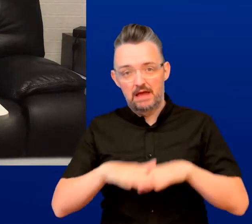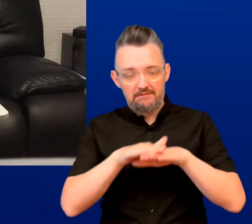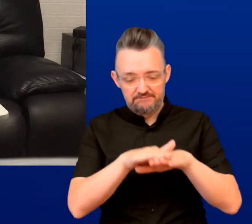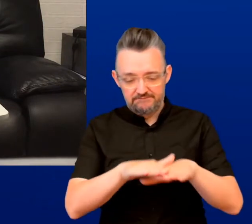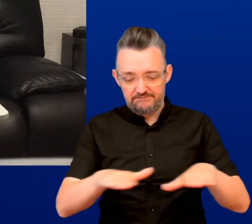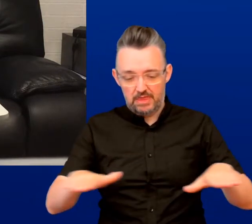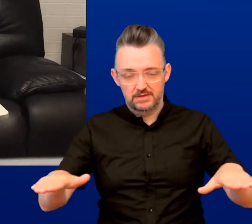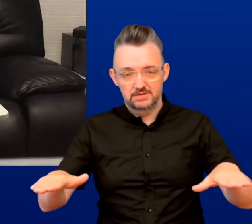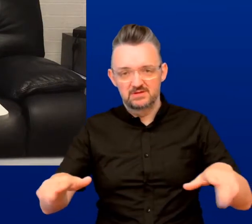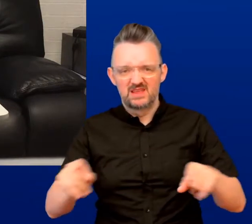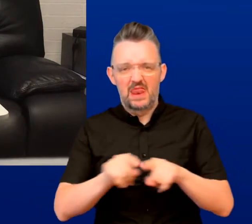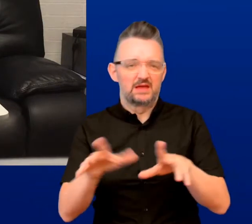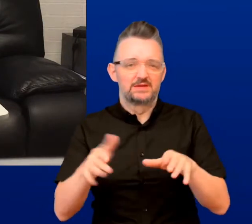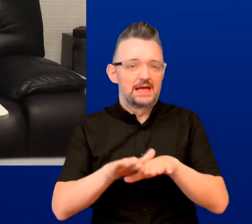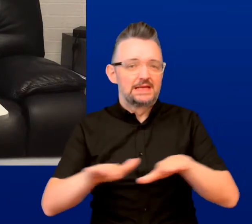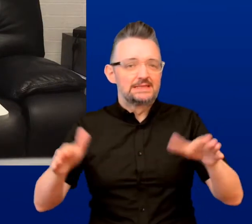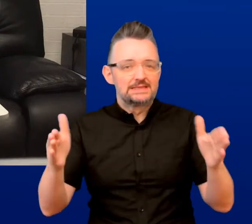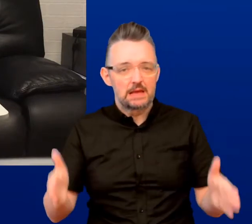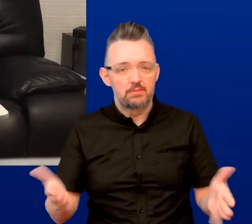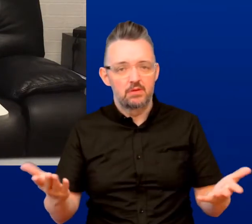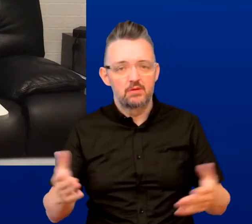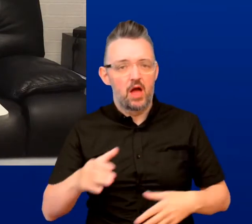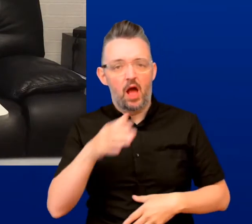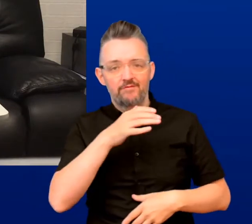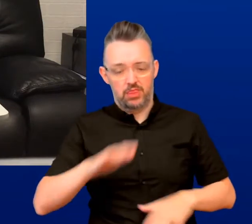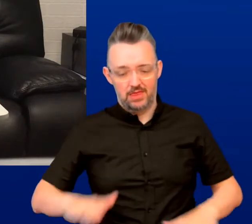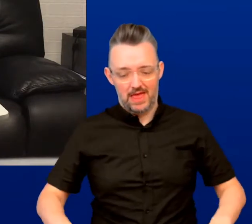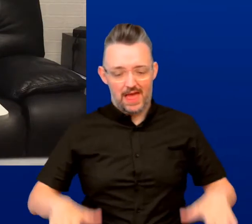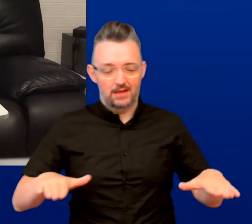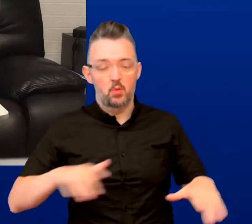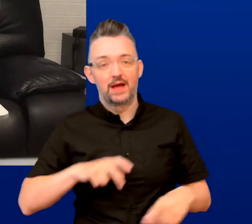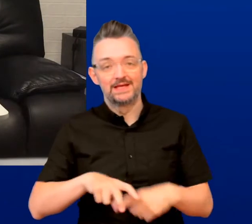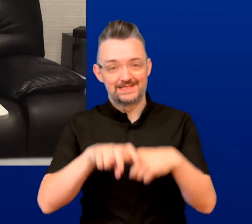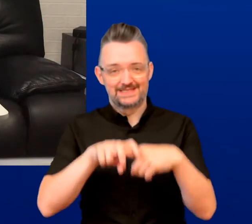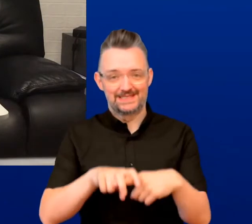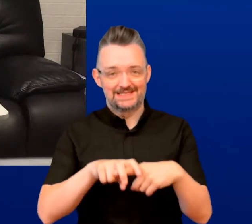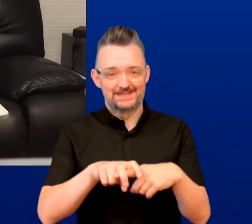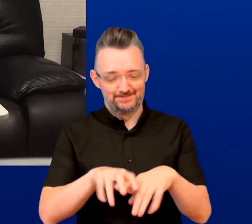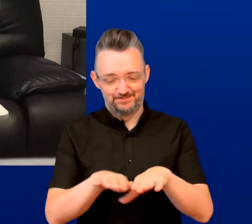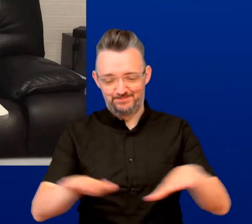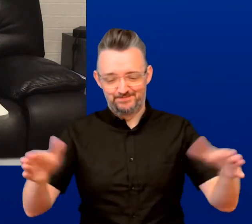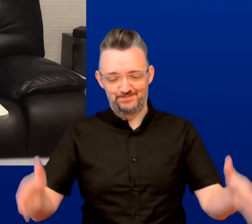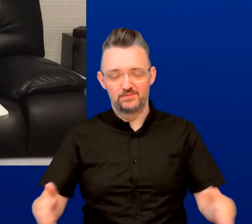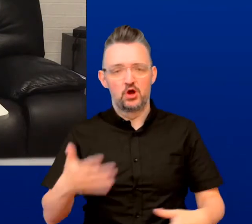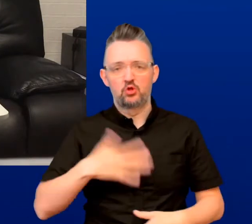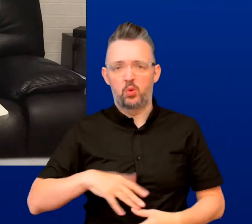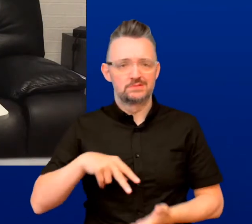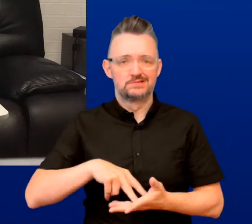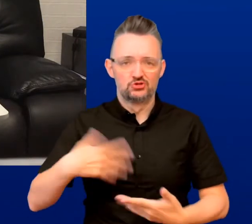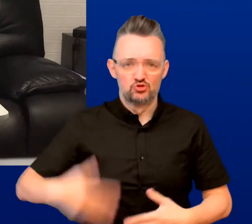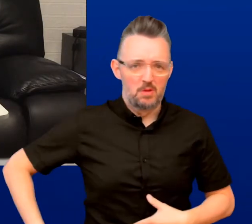Preferably a table at a comfortable height because you'll be sitting here for quite a while you don't want to get a sore back.